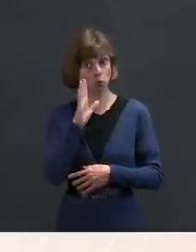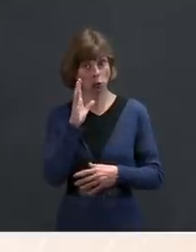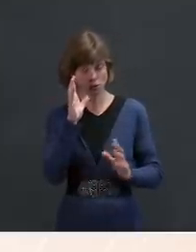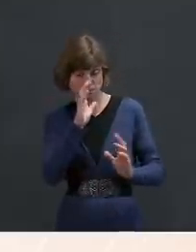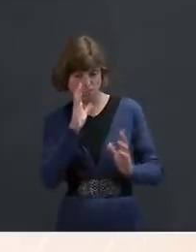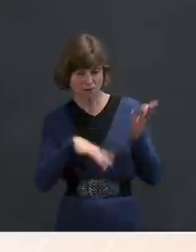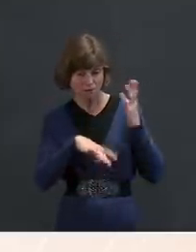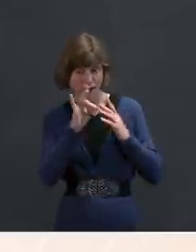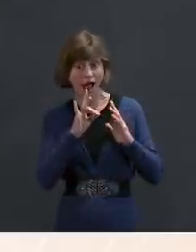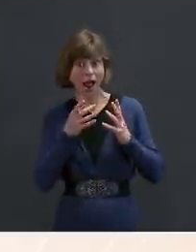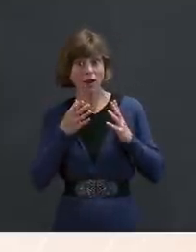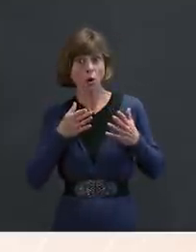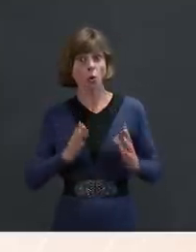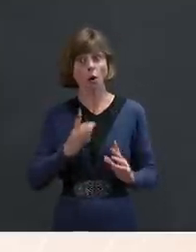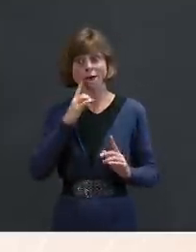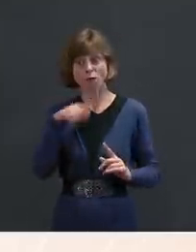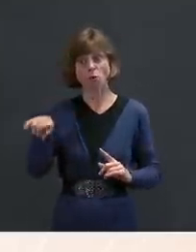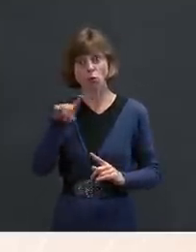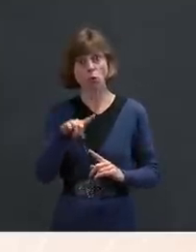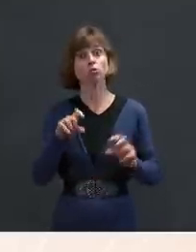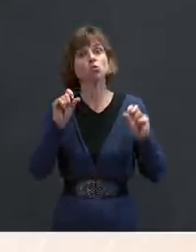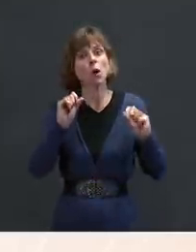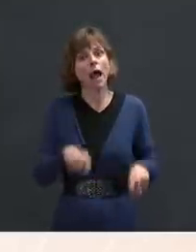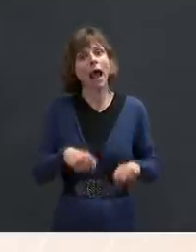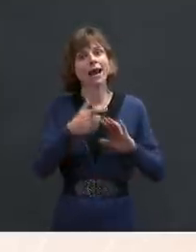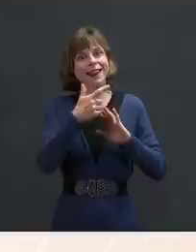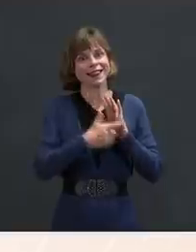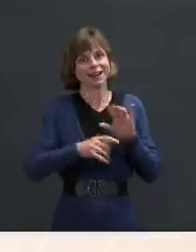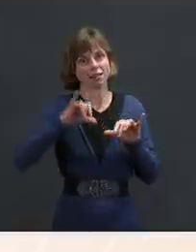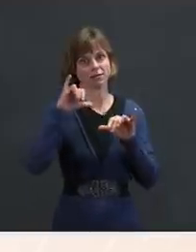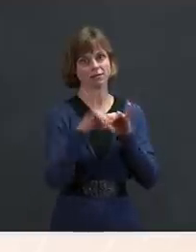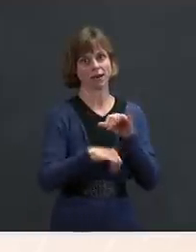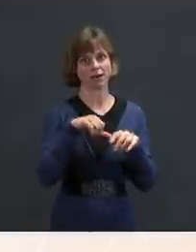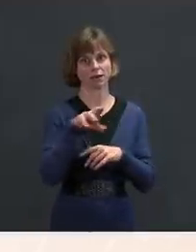to remain in the United States and to address the family needs.